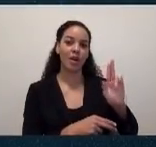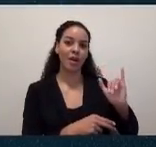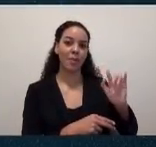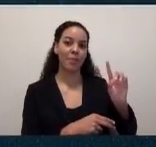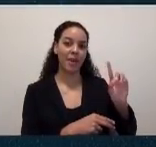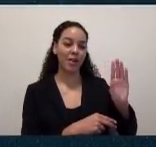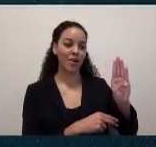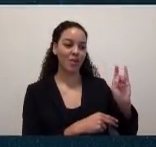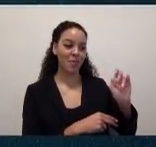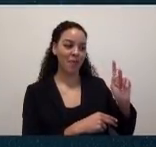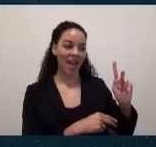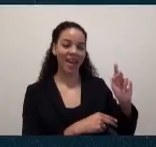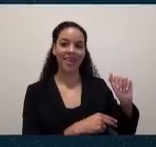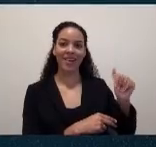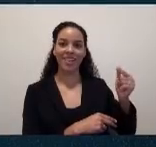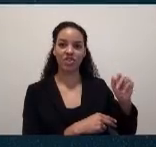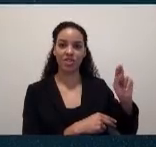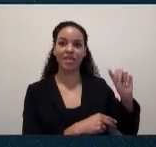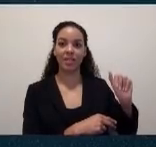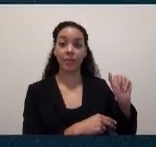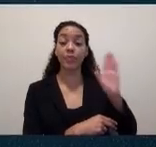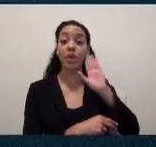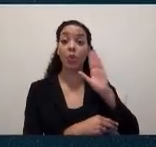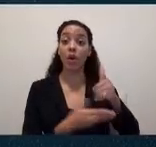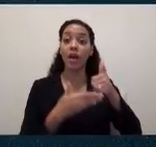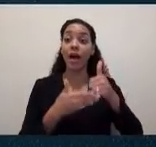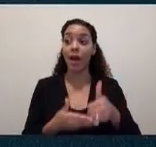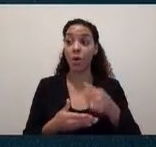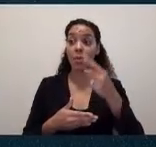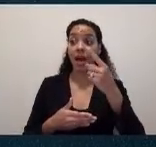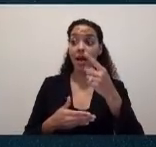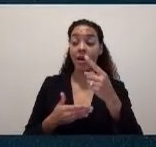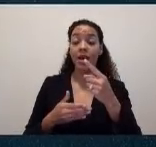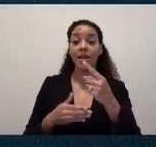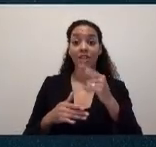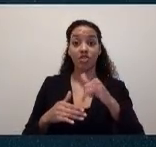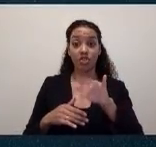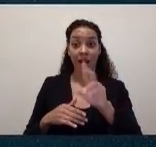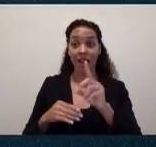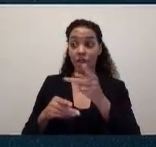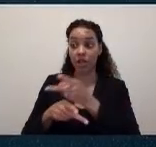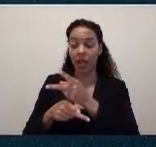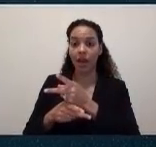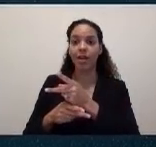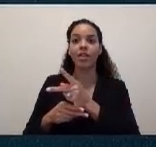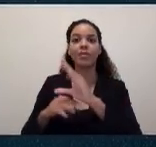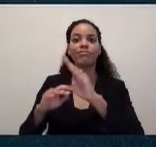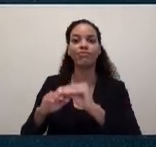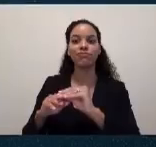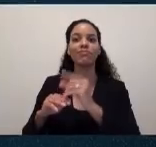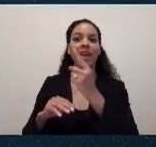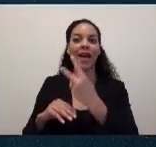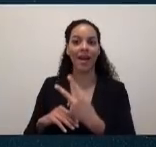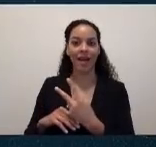by more than half for most families in our country. And it will also extend the Child Tax Credit,